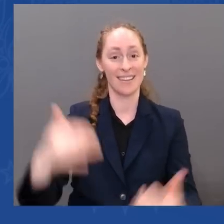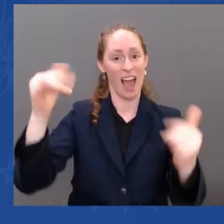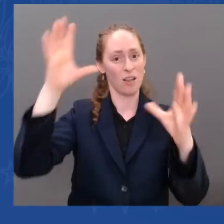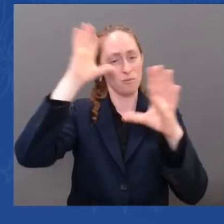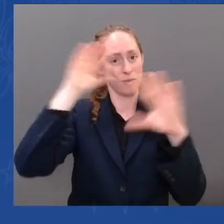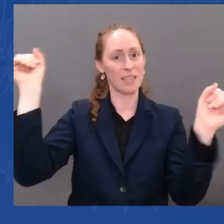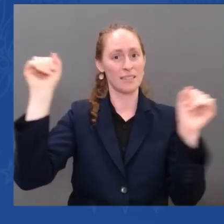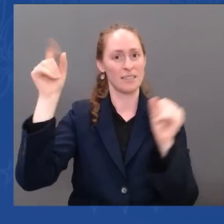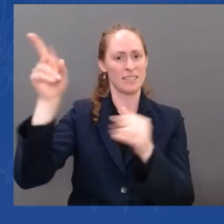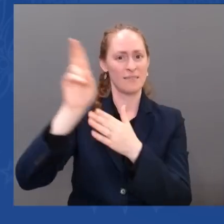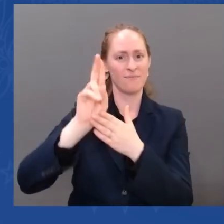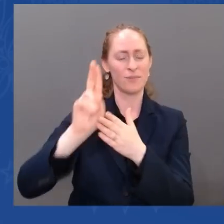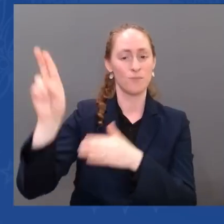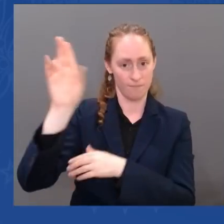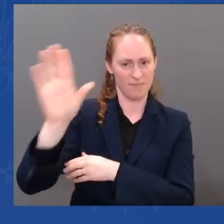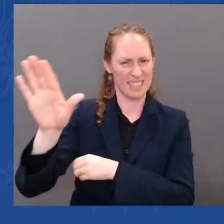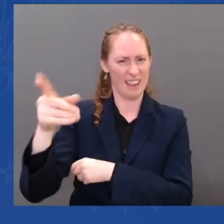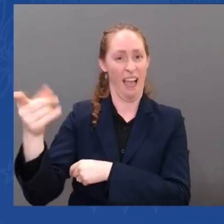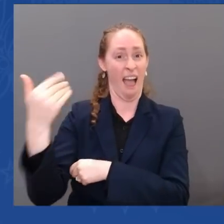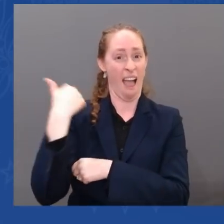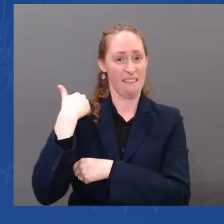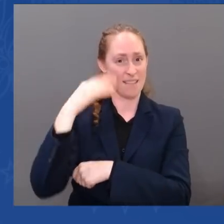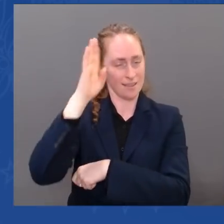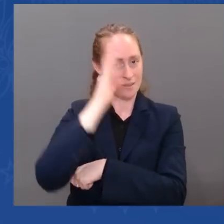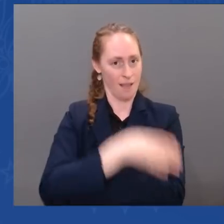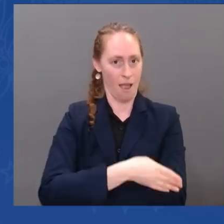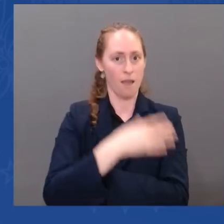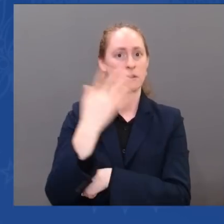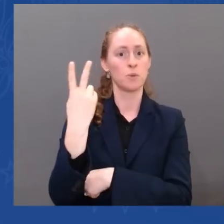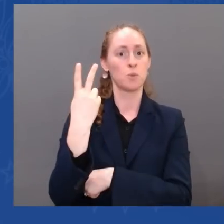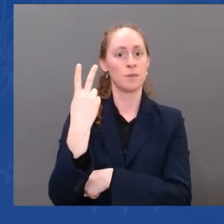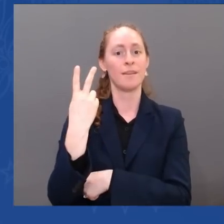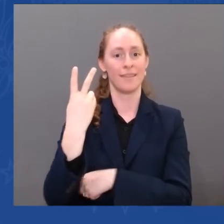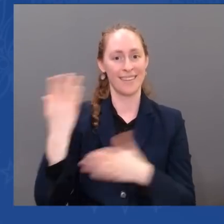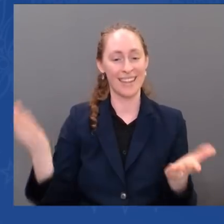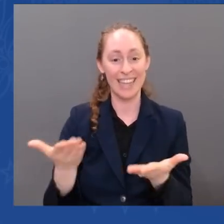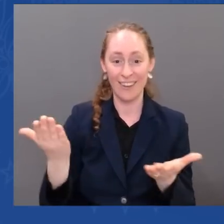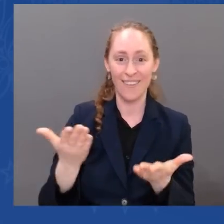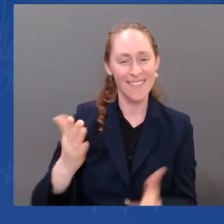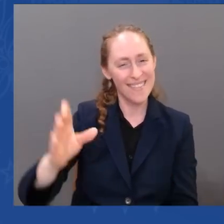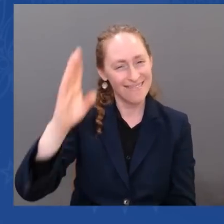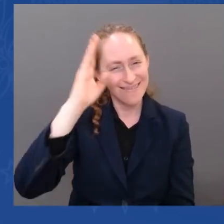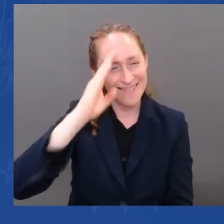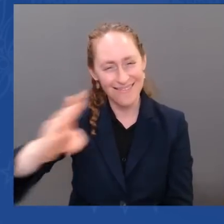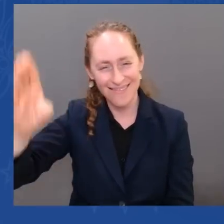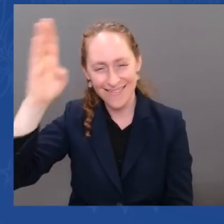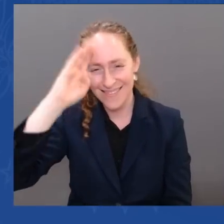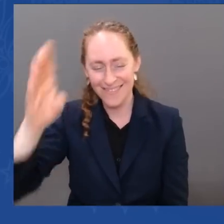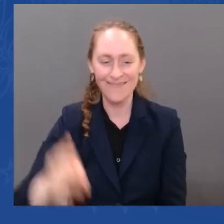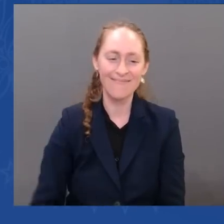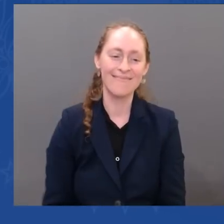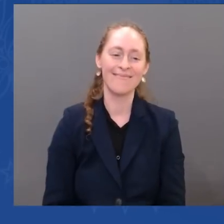Welcome, gentlemen. It's great to have you both here. I like to joke about being known as "Joe Bidenopolous"